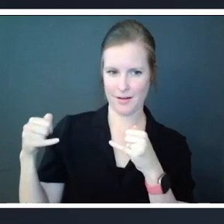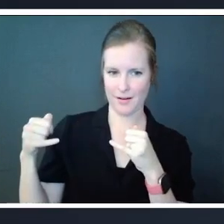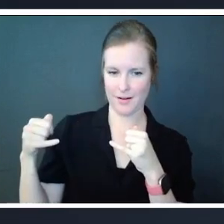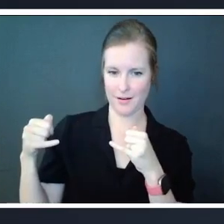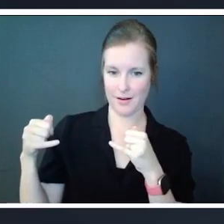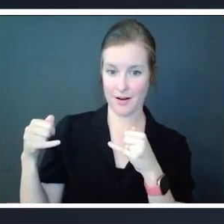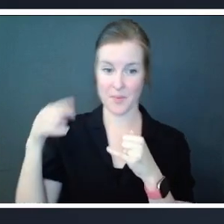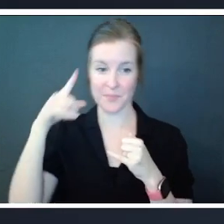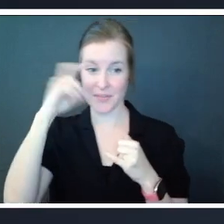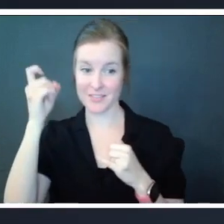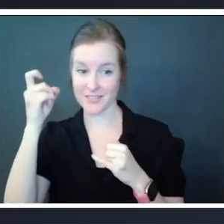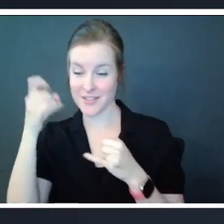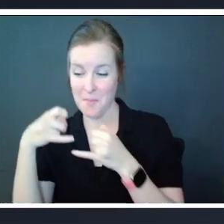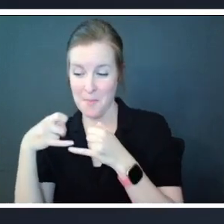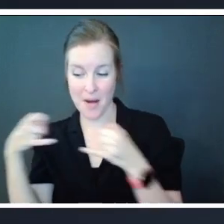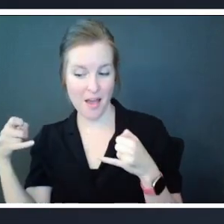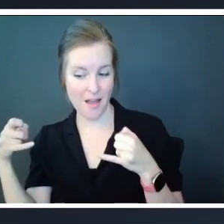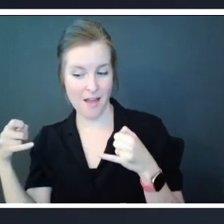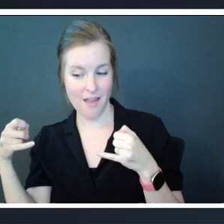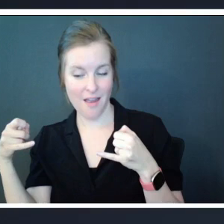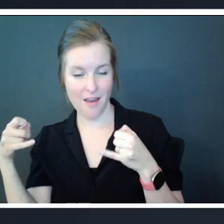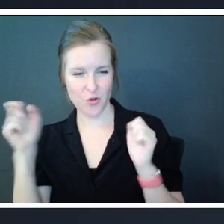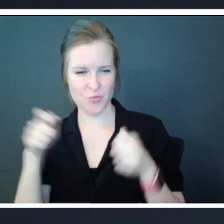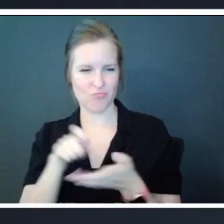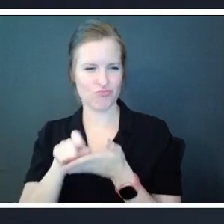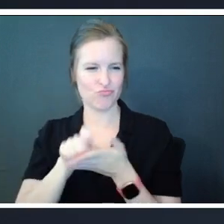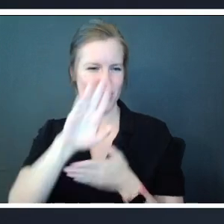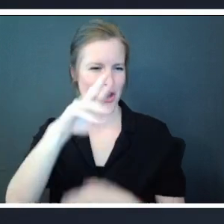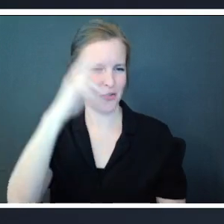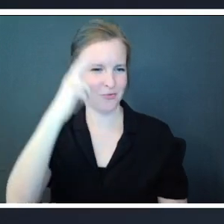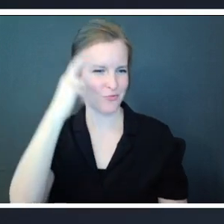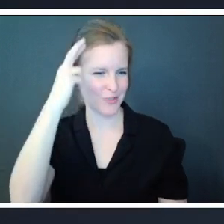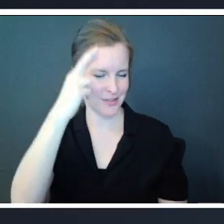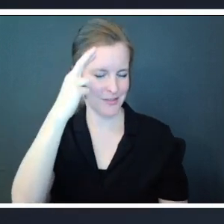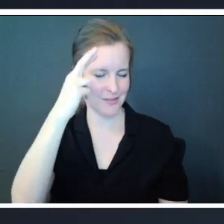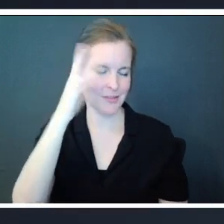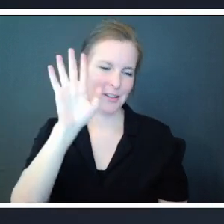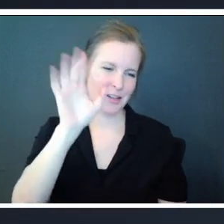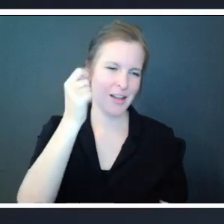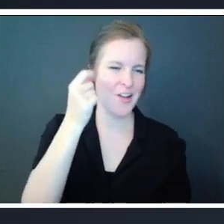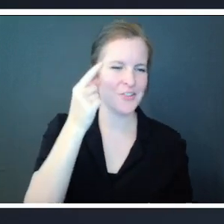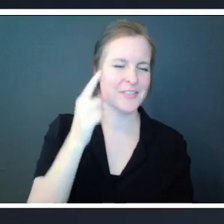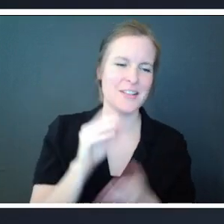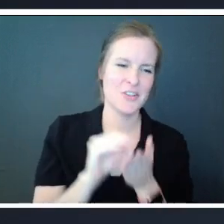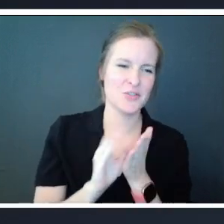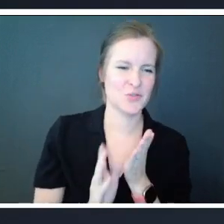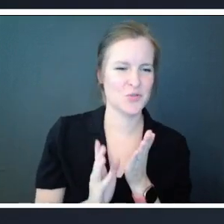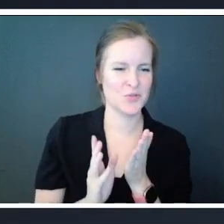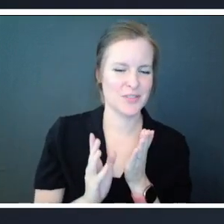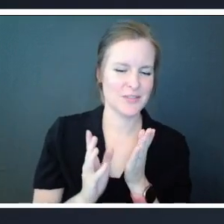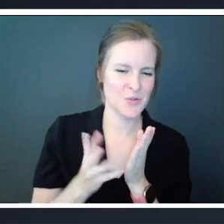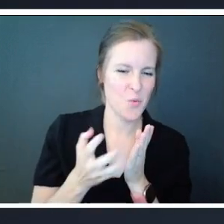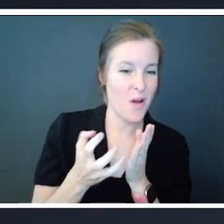write your reason and one of the my goals is for students to learn blank. So, go ahead and reflect